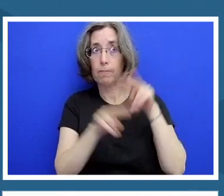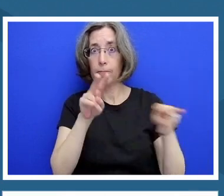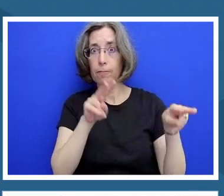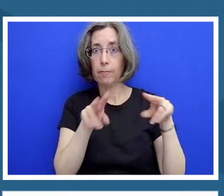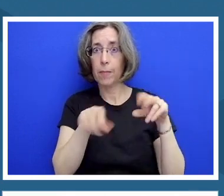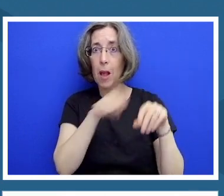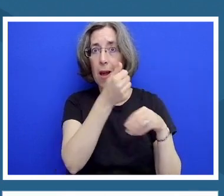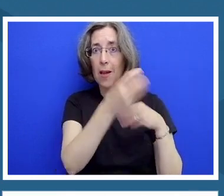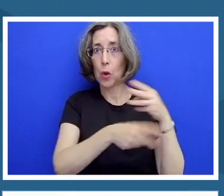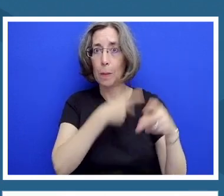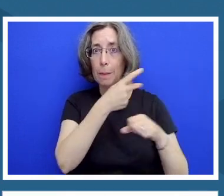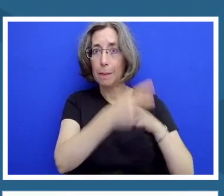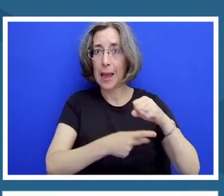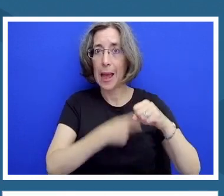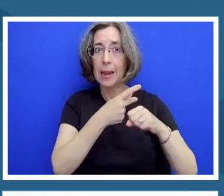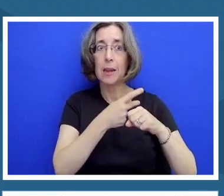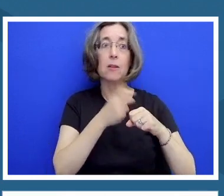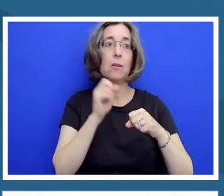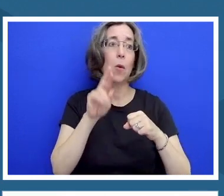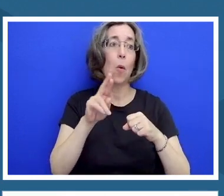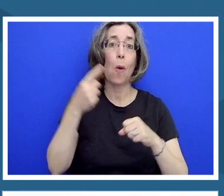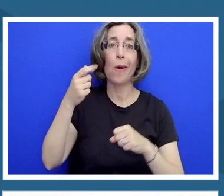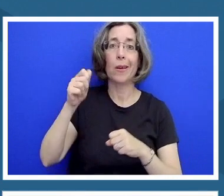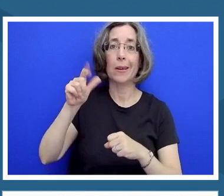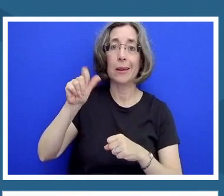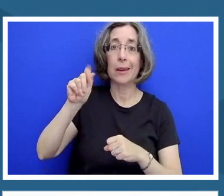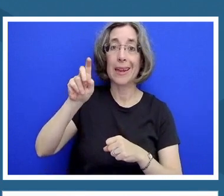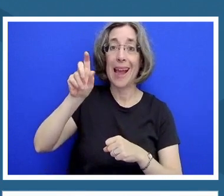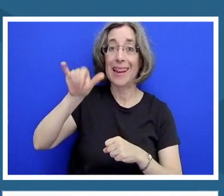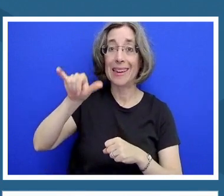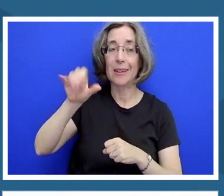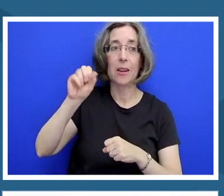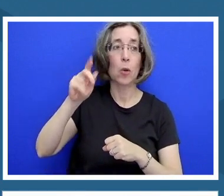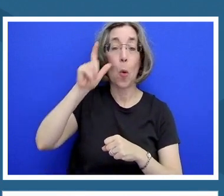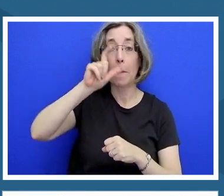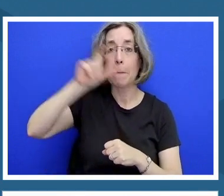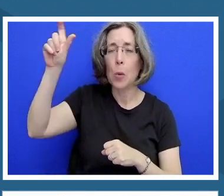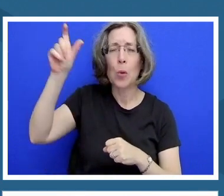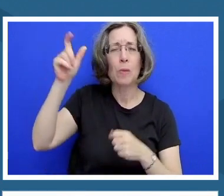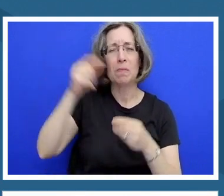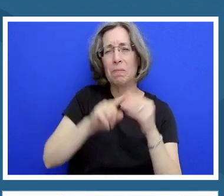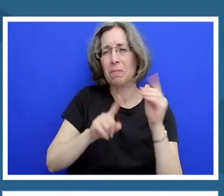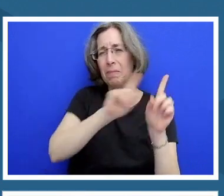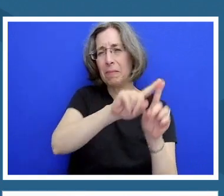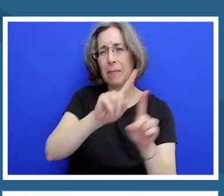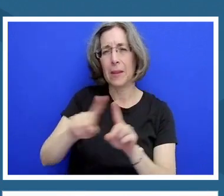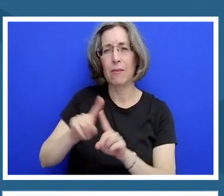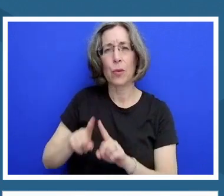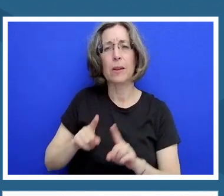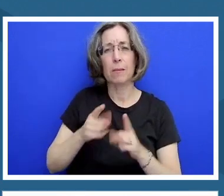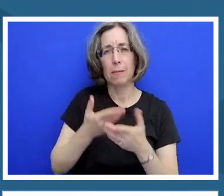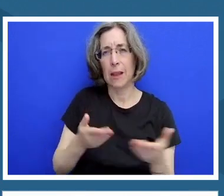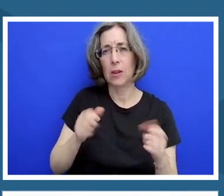the moon uh so there's many investigations you can run in your classrooms today using these various